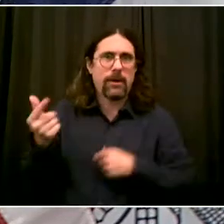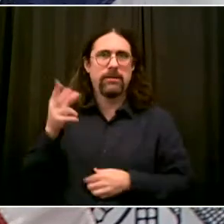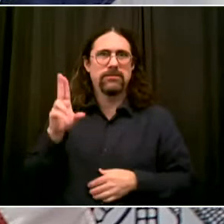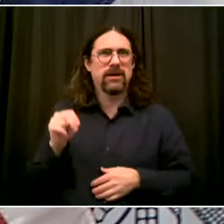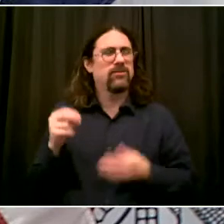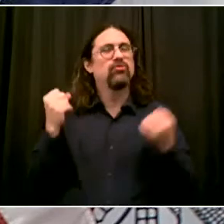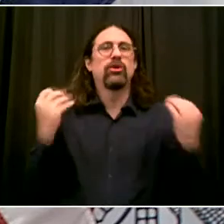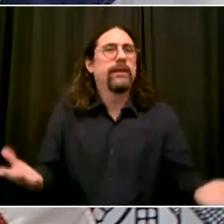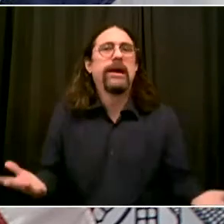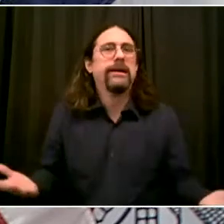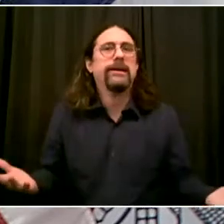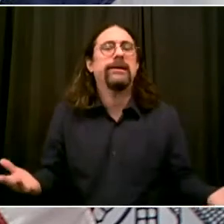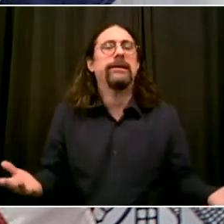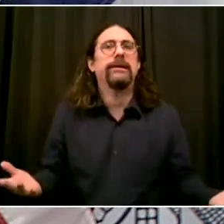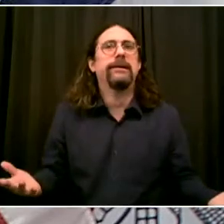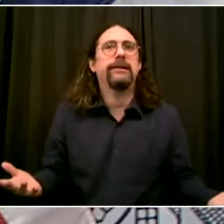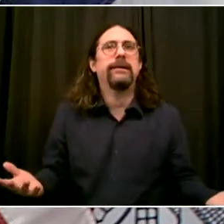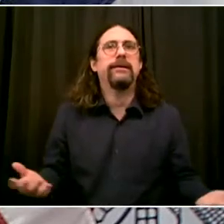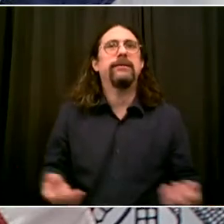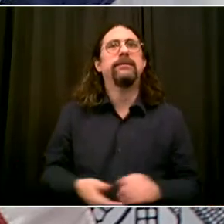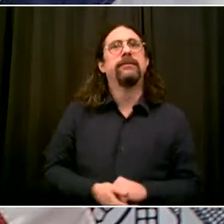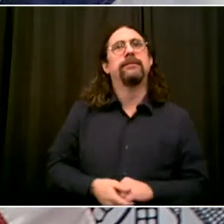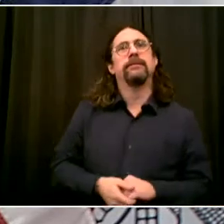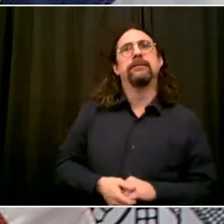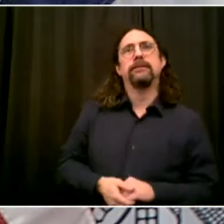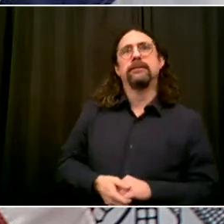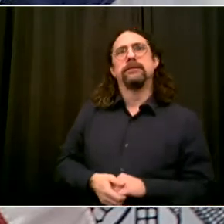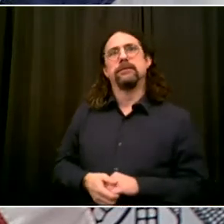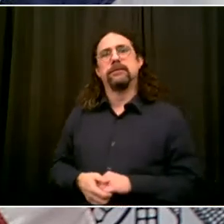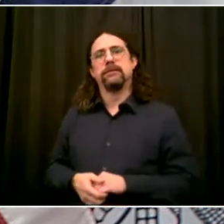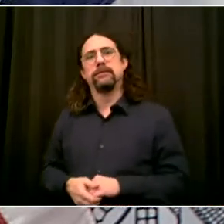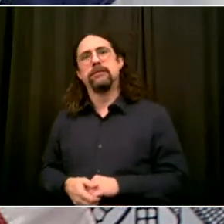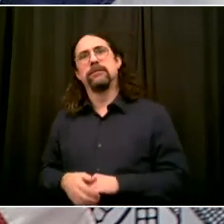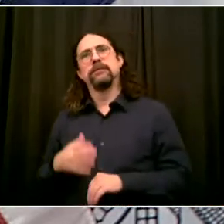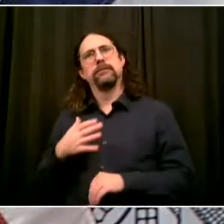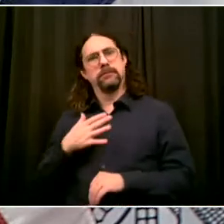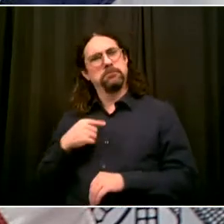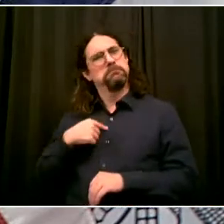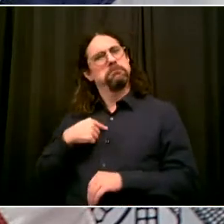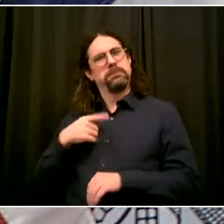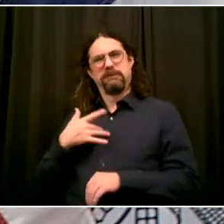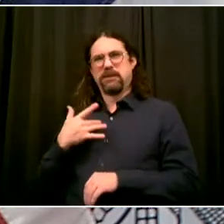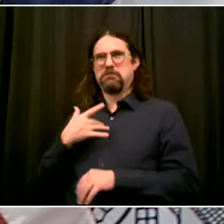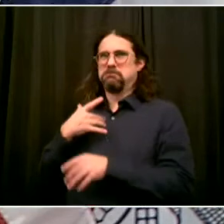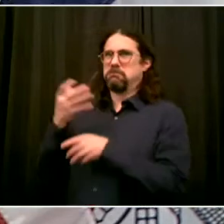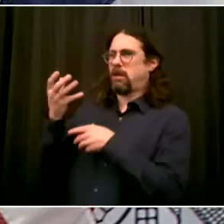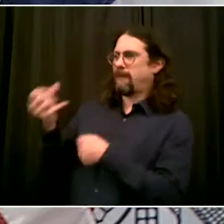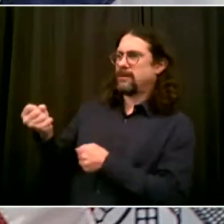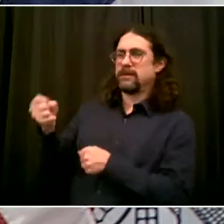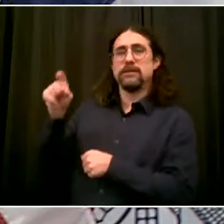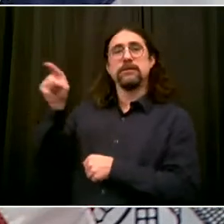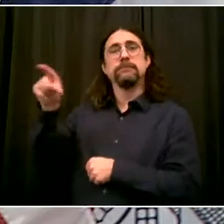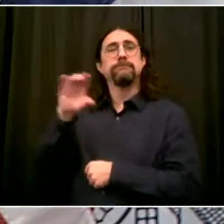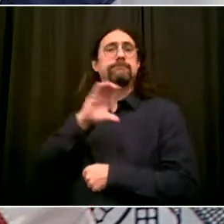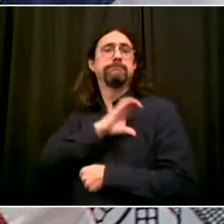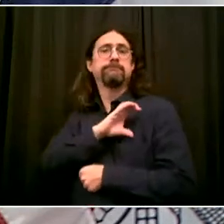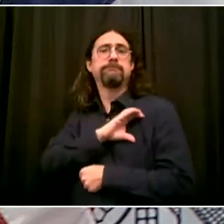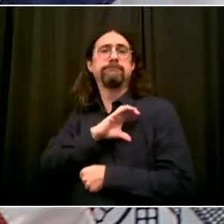THE PROBLEM WITH THIS COUNTRY THERE TOO MANY GUNS OUT THERE TO BEGIN WITH BUT WE ARE FIGHTING BACK AND WE W WL IL OVVERCOO MEIT. THERE IS NO QUESTION IN MY MIND. NYPD IS MOVING THE RESOURCES